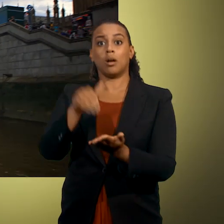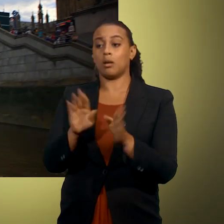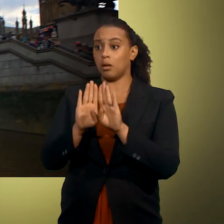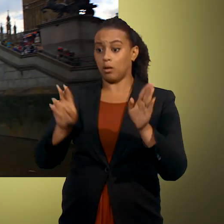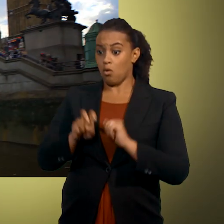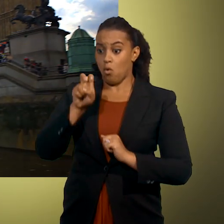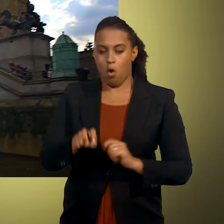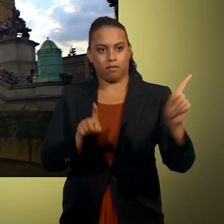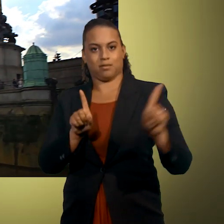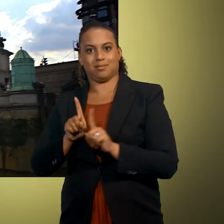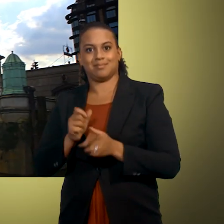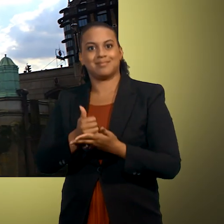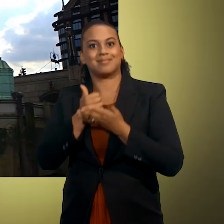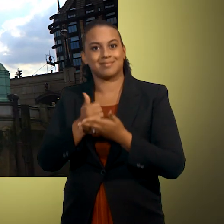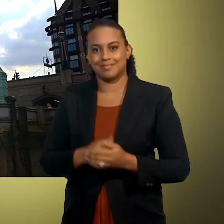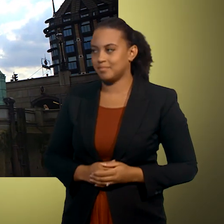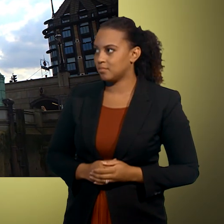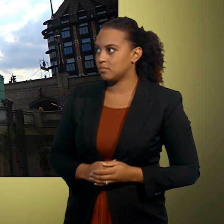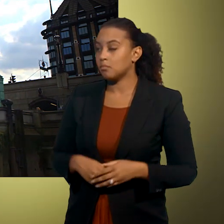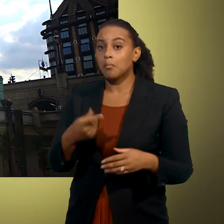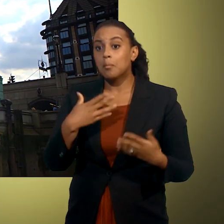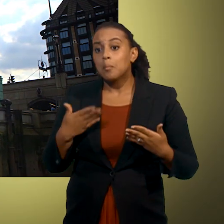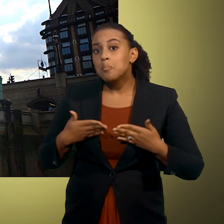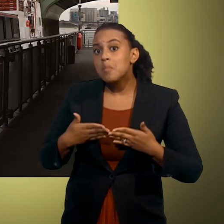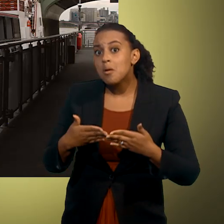Should you wish to travel to the Houses of Parliament by river, many of the pleasure